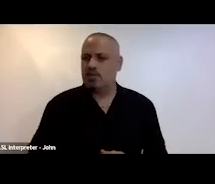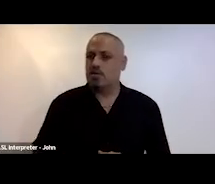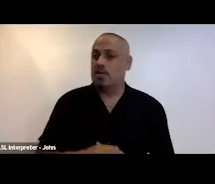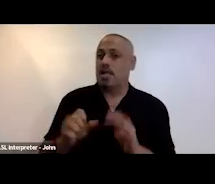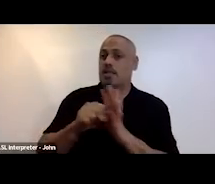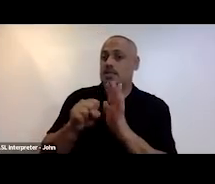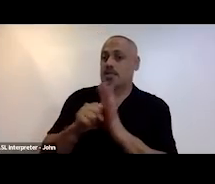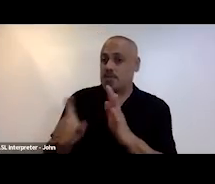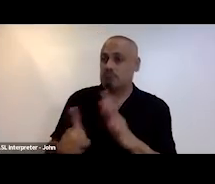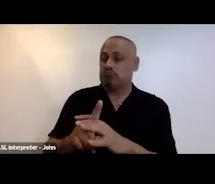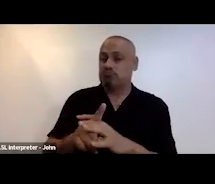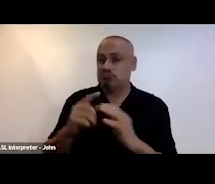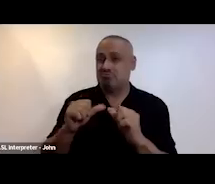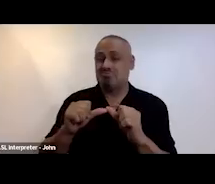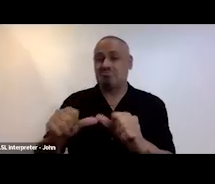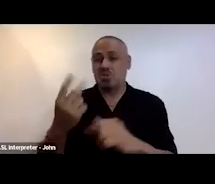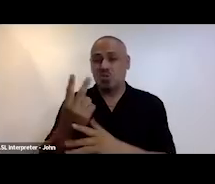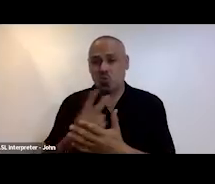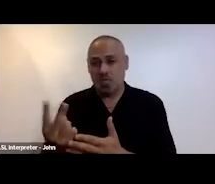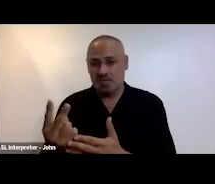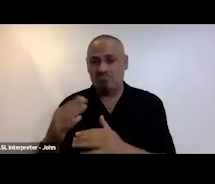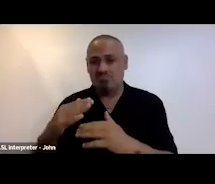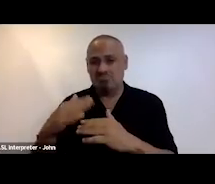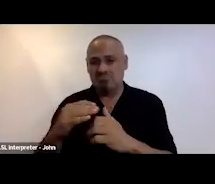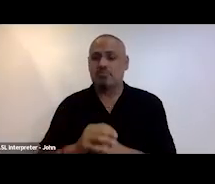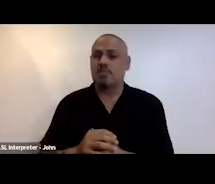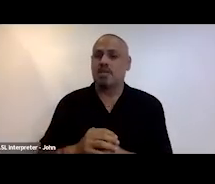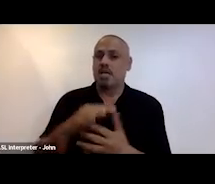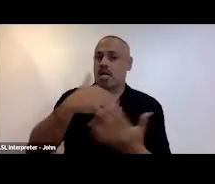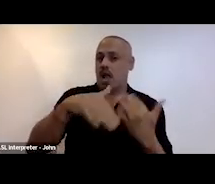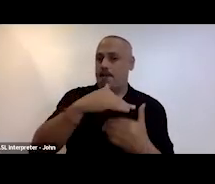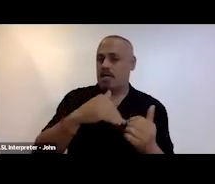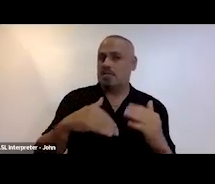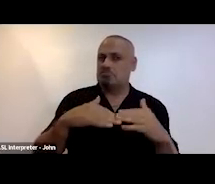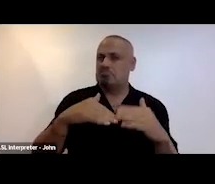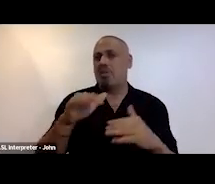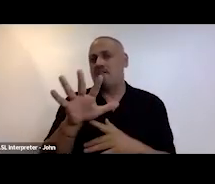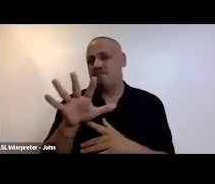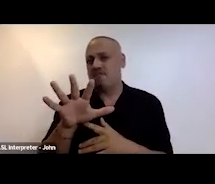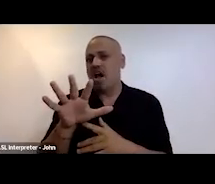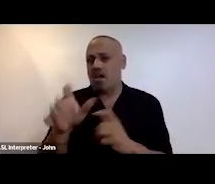are present for at least two weeks, and there's a combination of at least five significant symptoms.